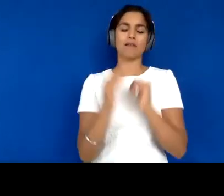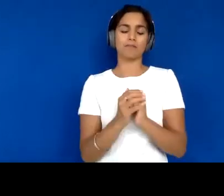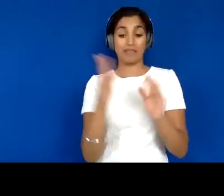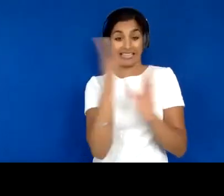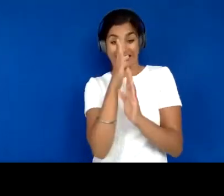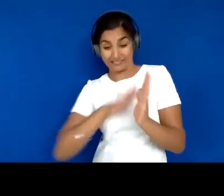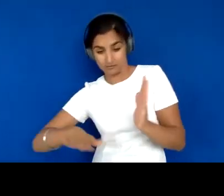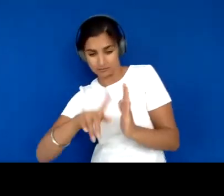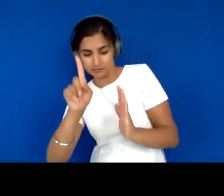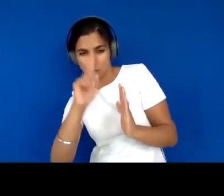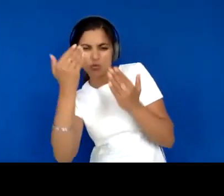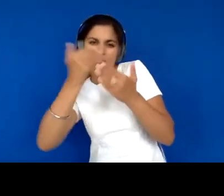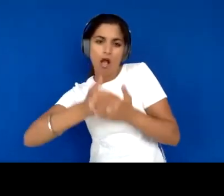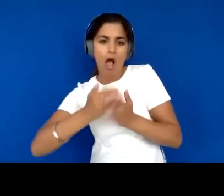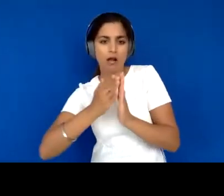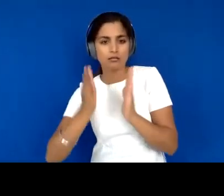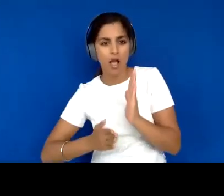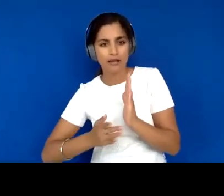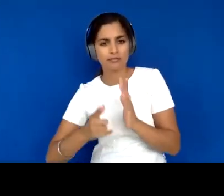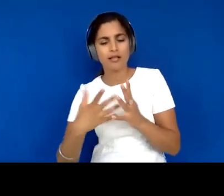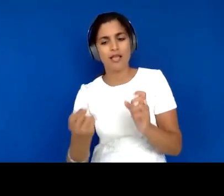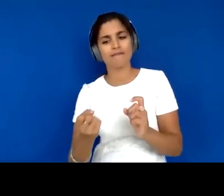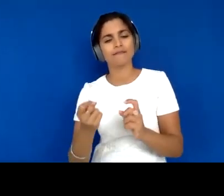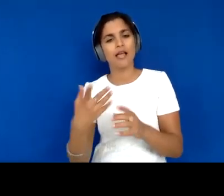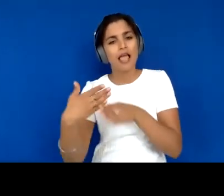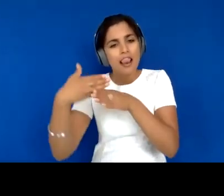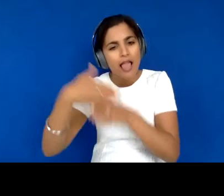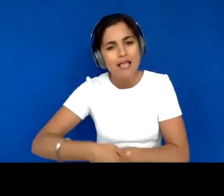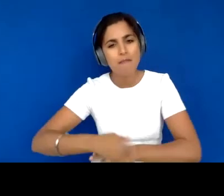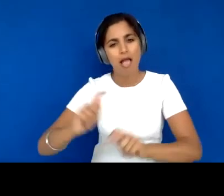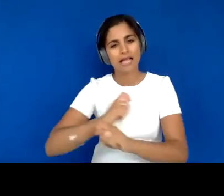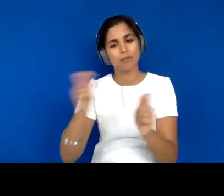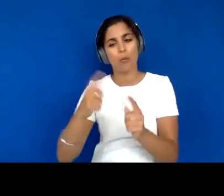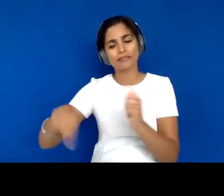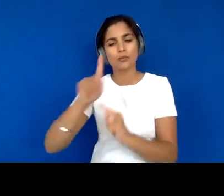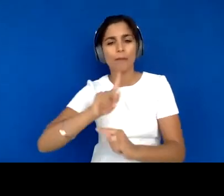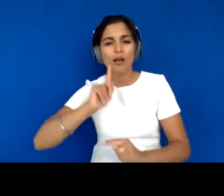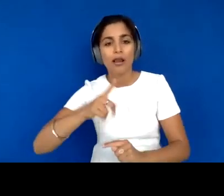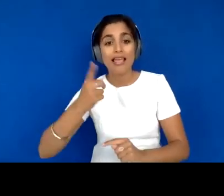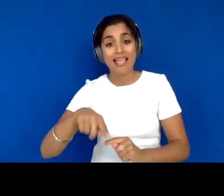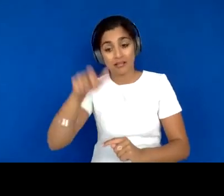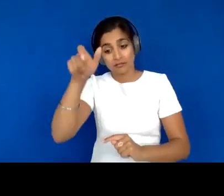exploitation of women and of those not affiliated to the either gender category